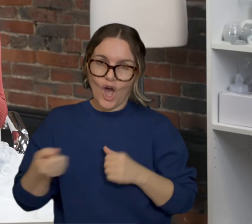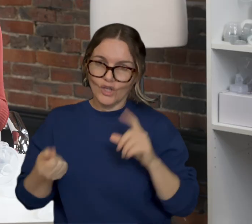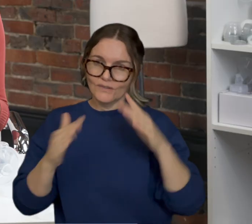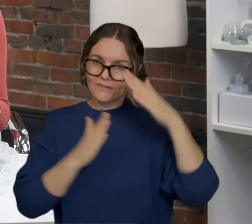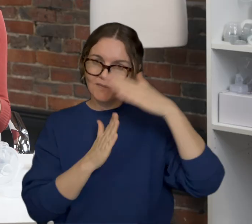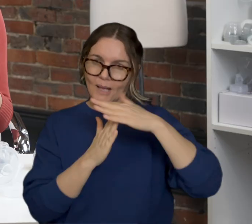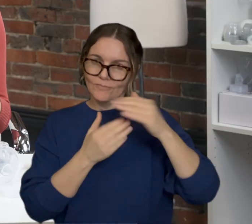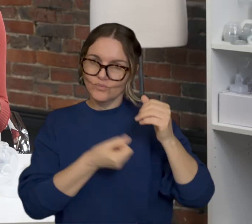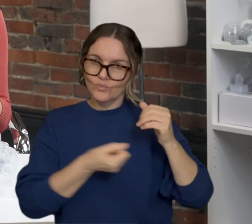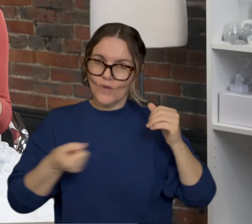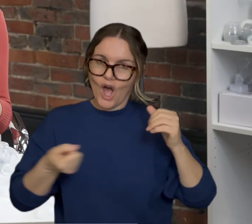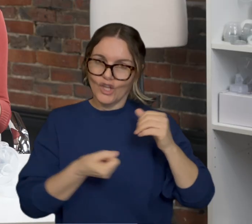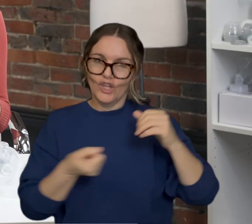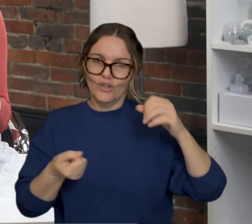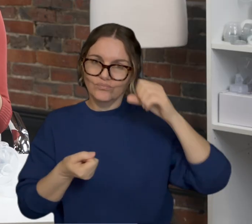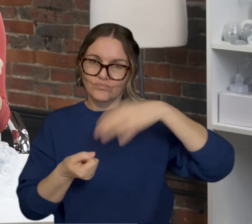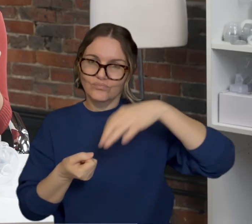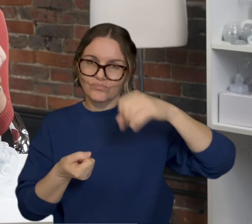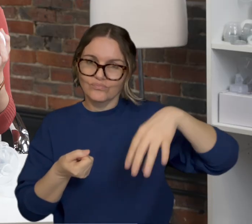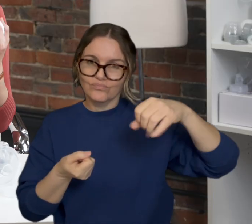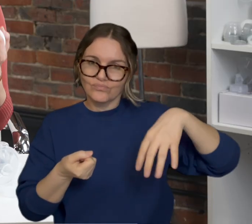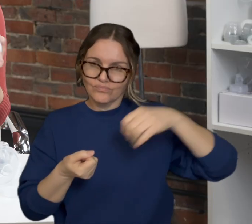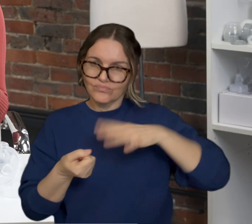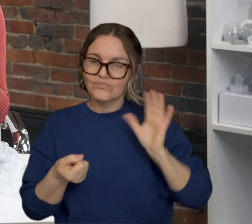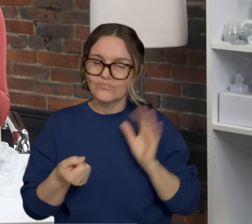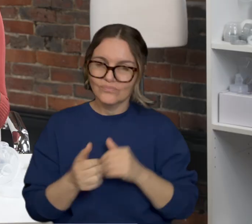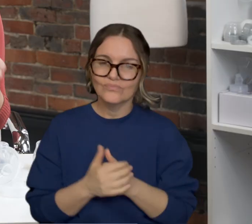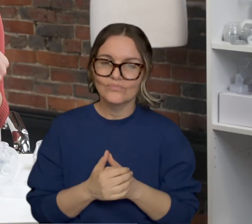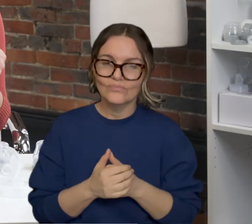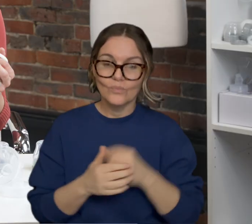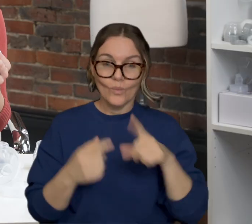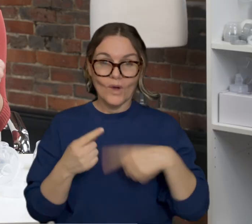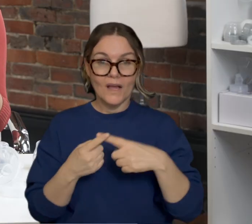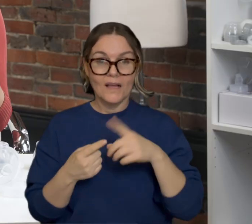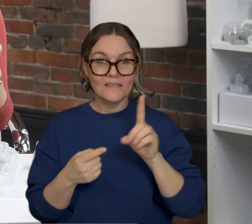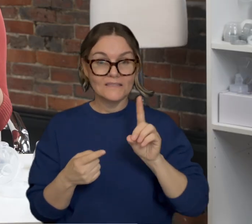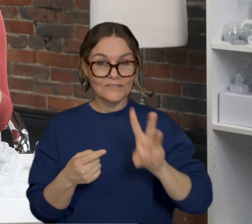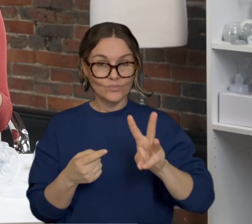now if they go below the top rack it can have a negative effect on your parts so that's why